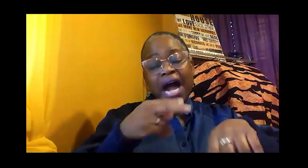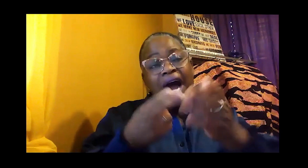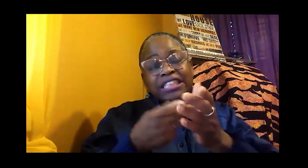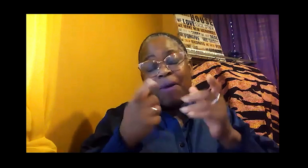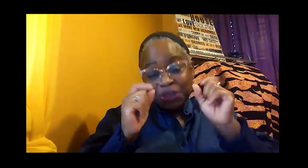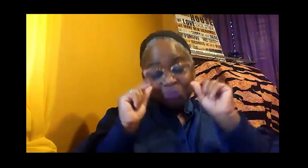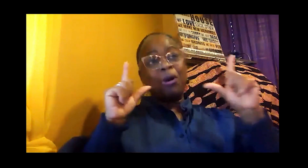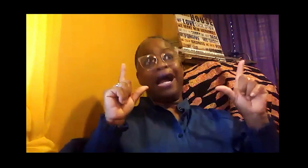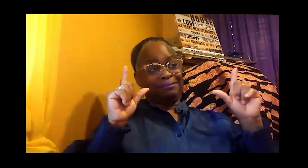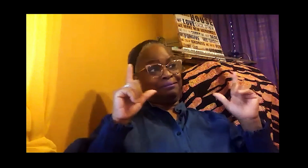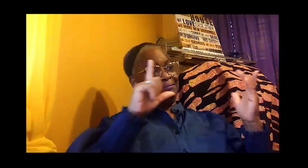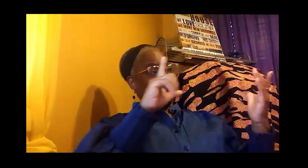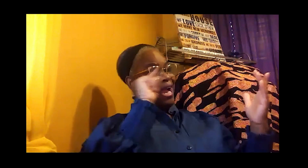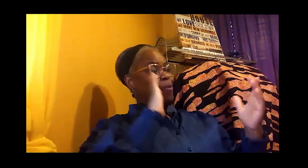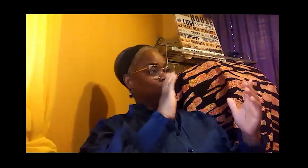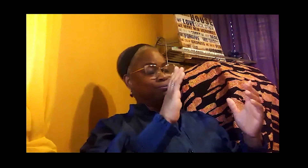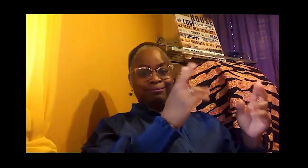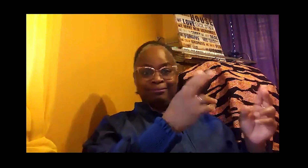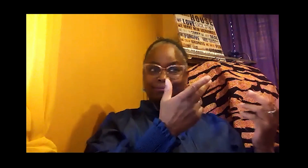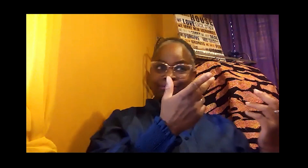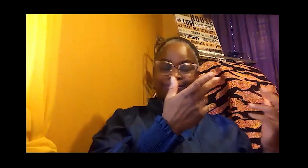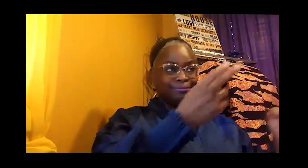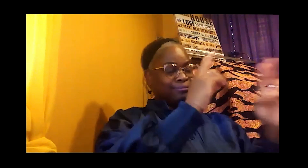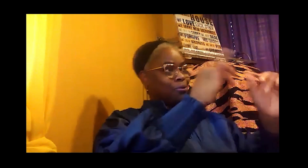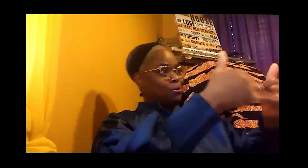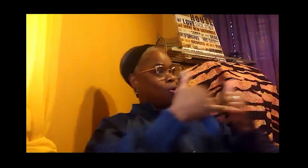To be honest with you, I was surprised that Gallaudet University would bestow